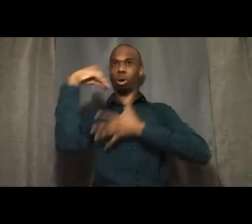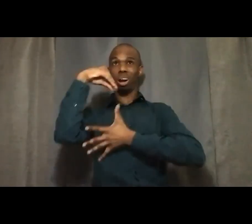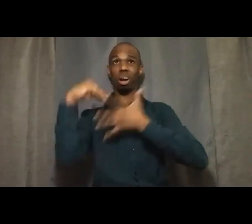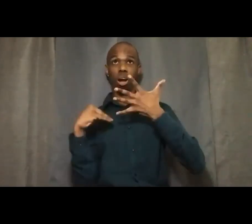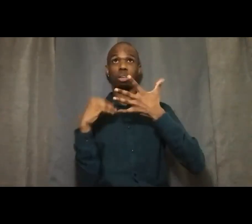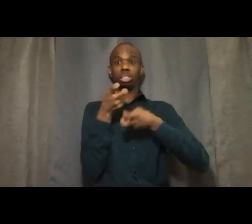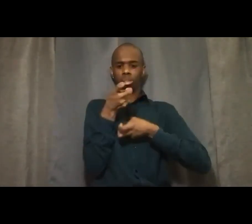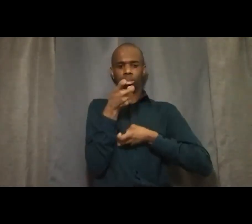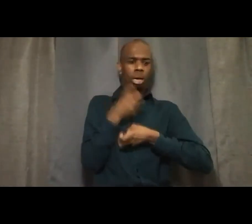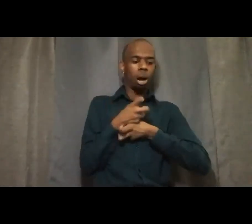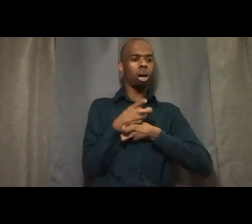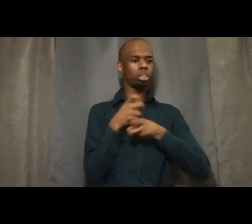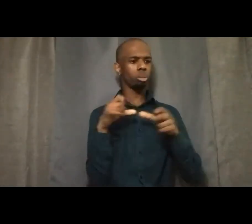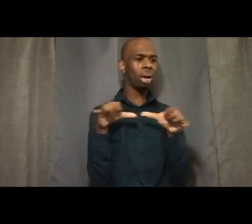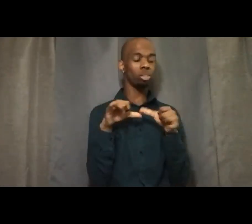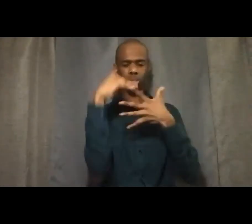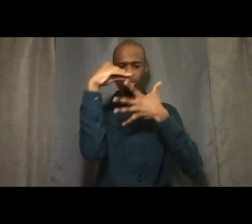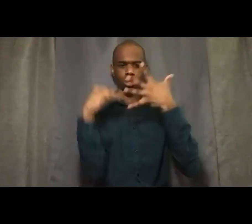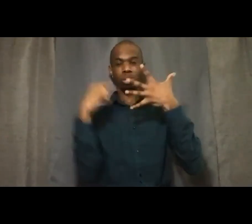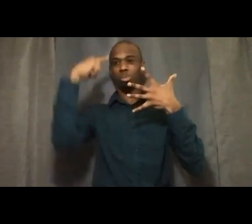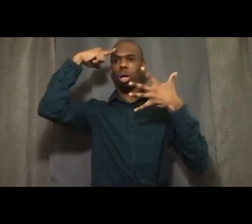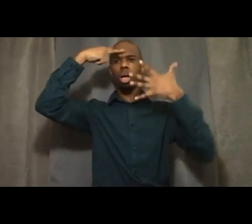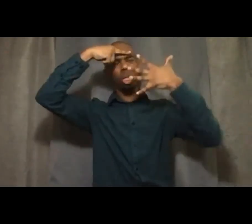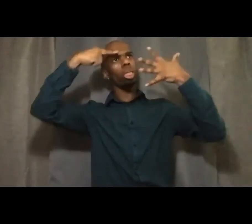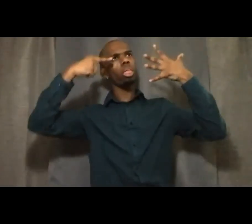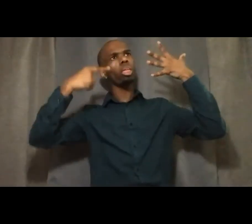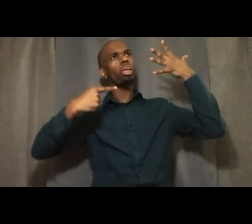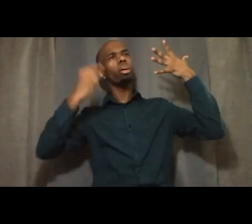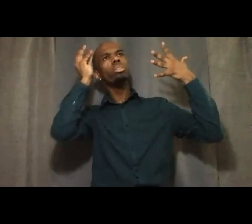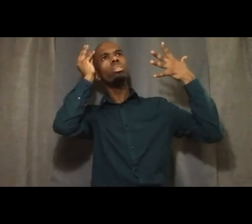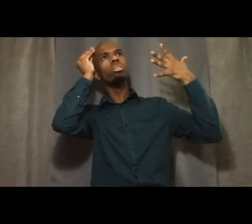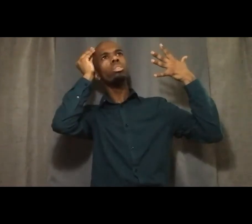as we're working towards revolution, survival pending revolution.